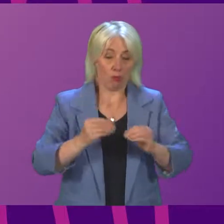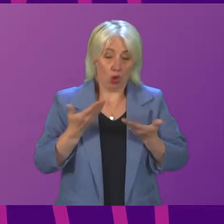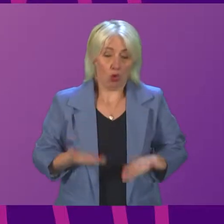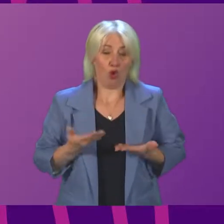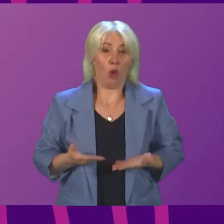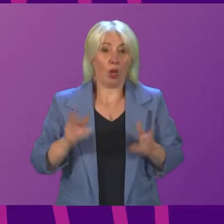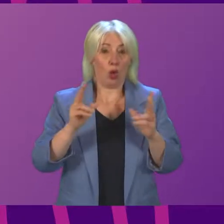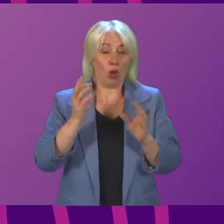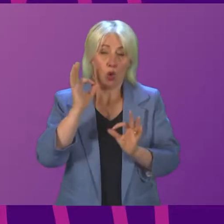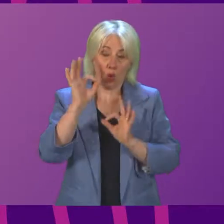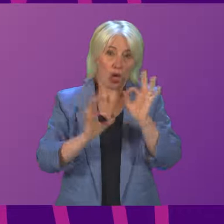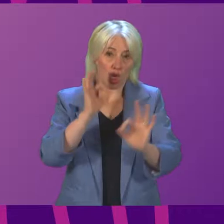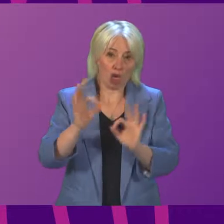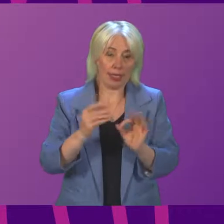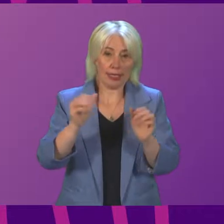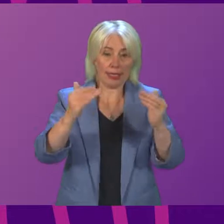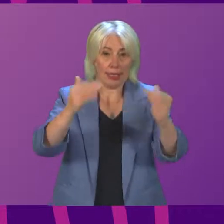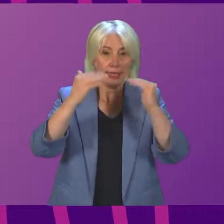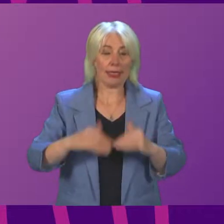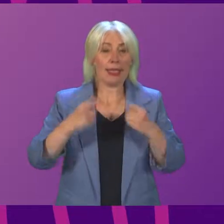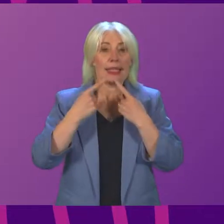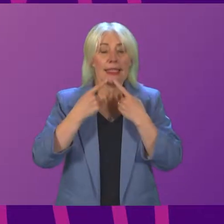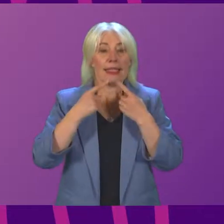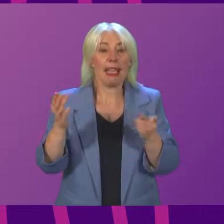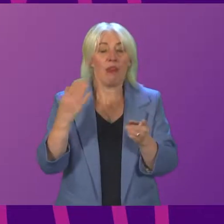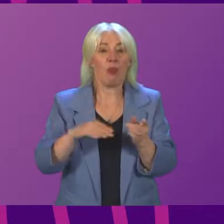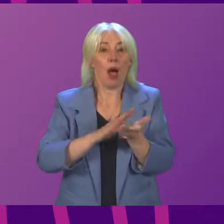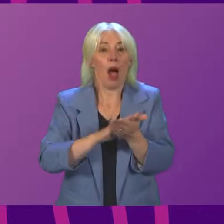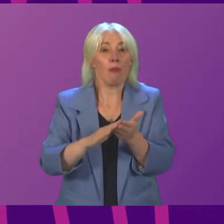The next item of business is a statement by Humza Yousaf, who will give a Covid-19